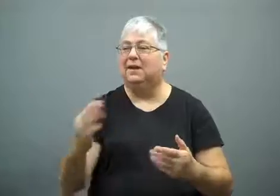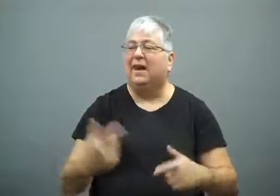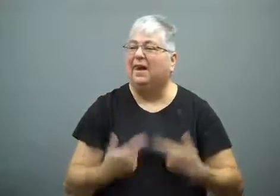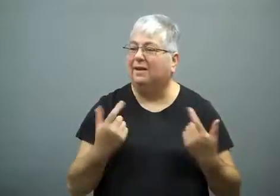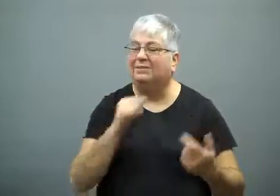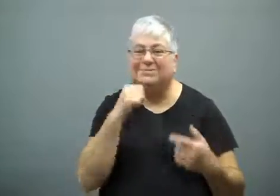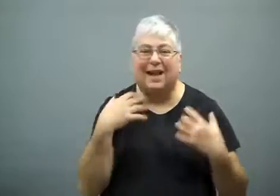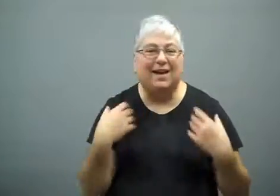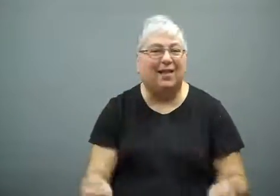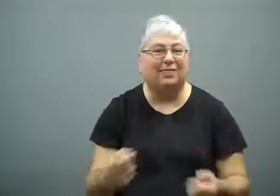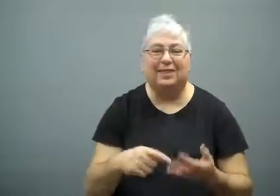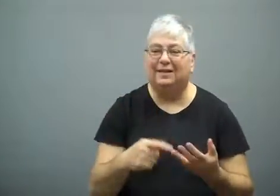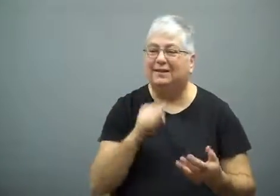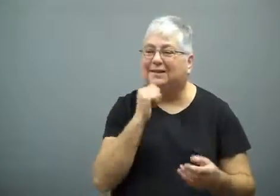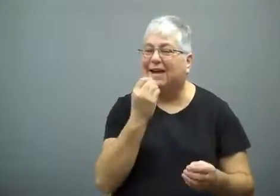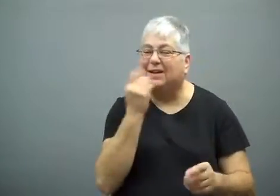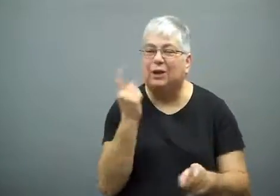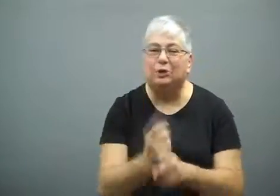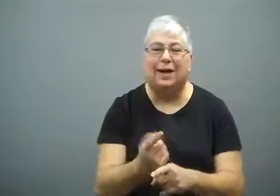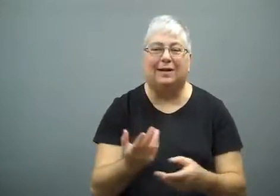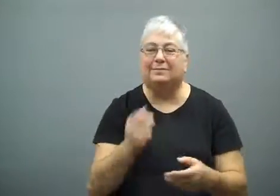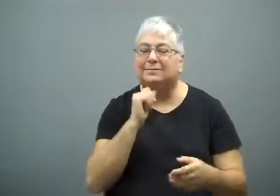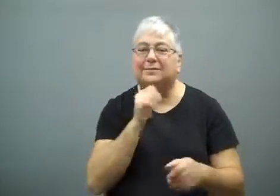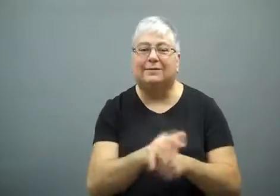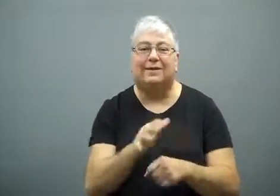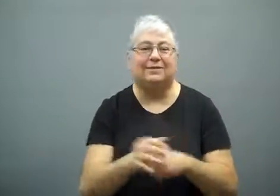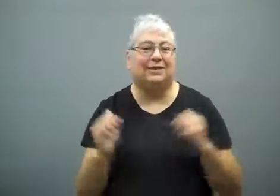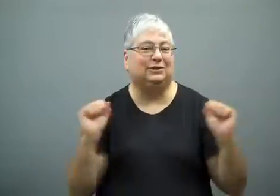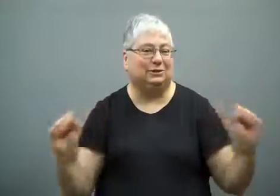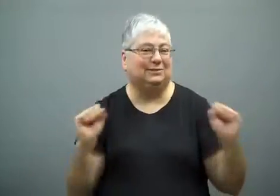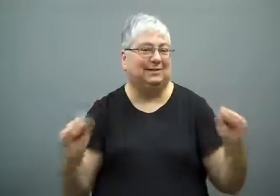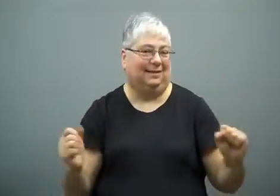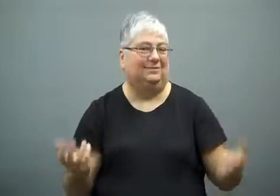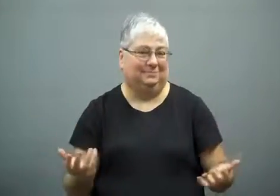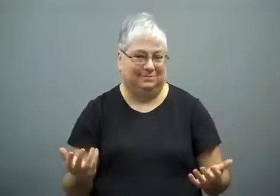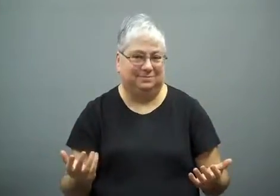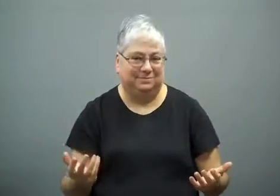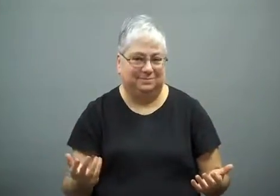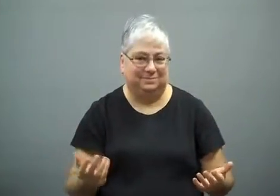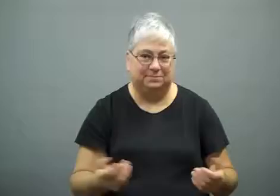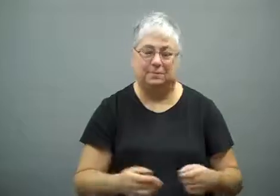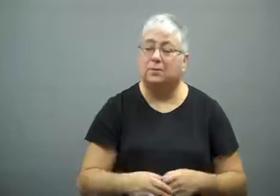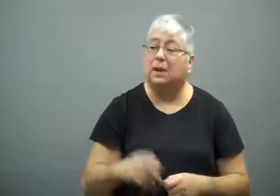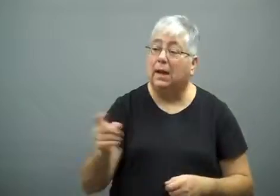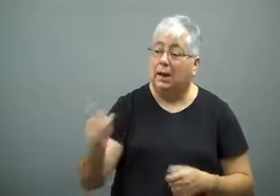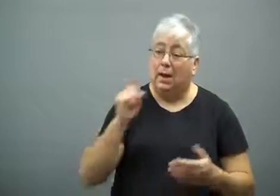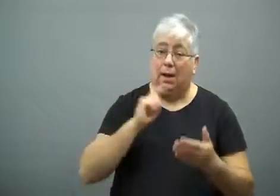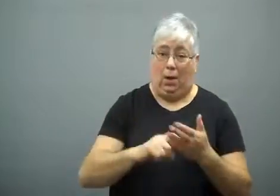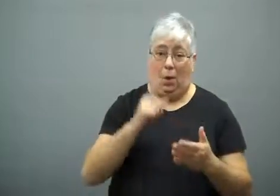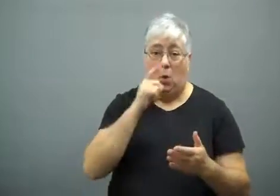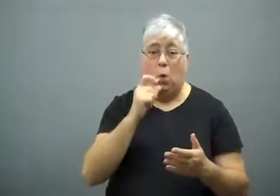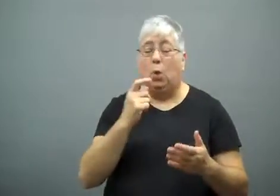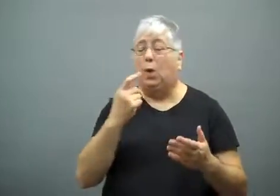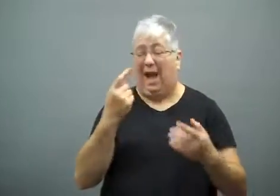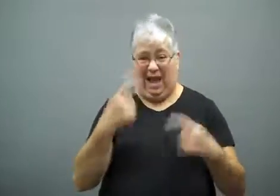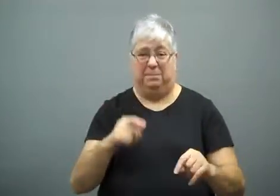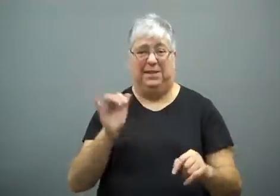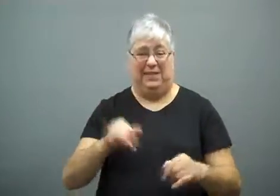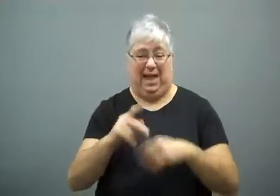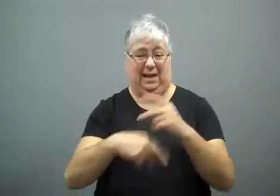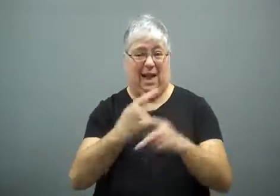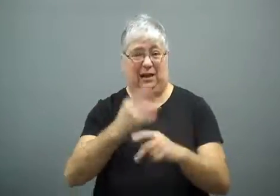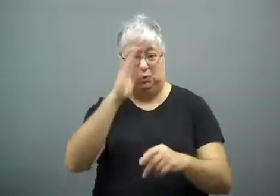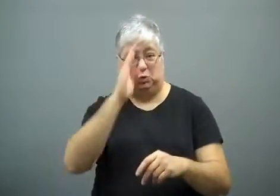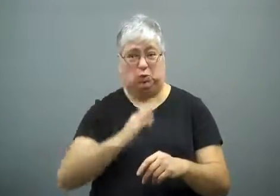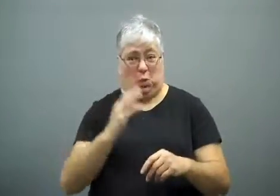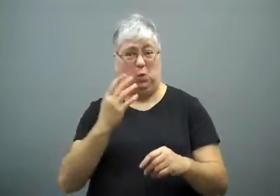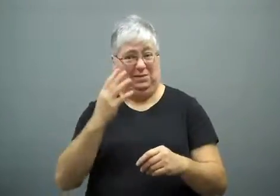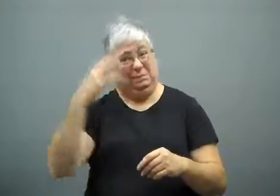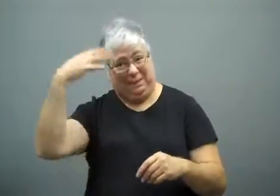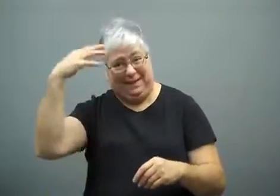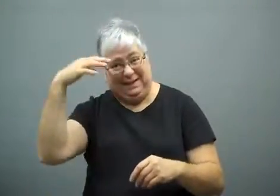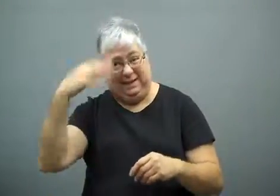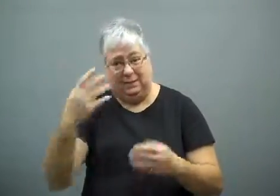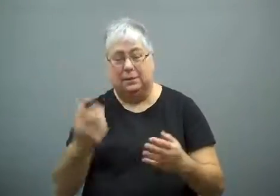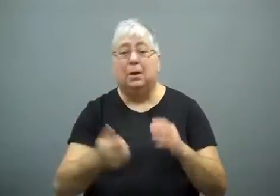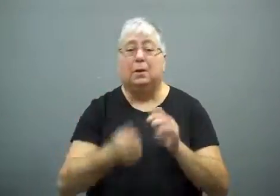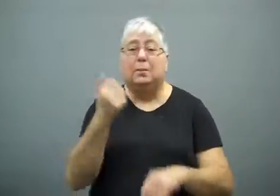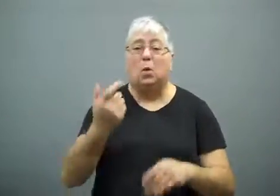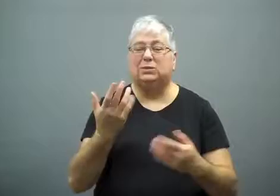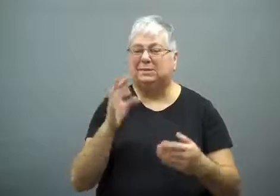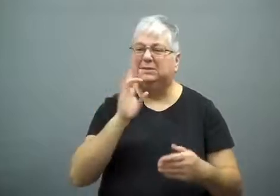unhealthy lifestyle and nutrition, and inadequate exercise.